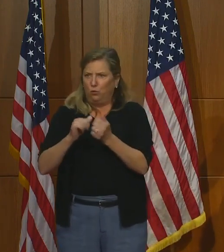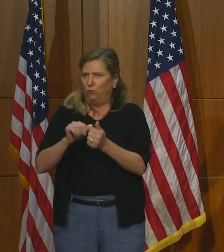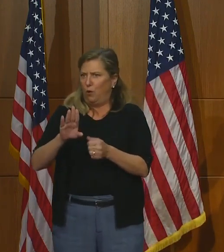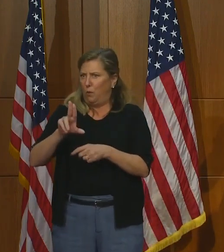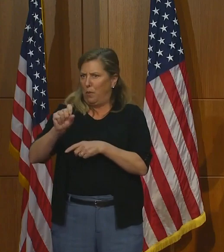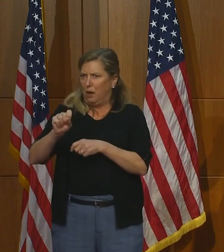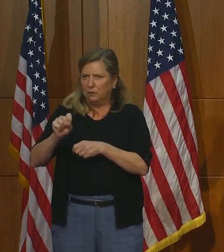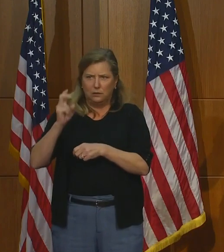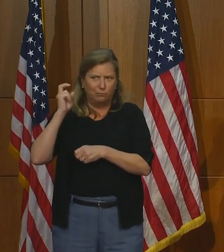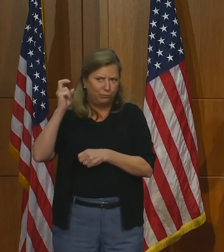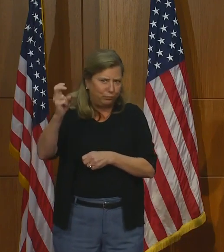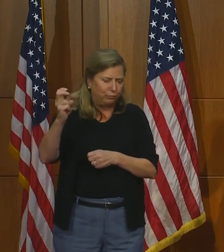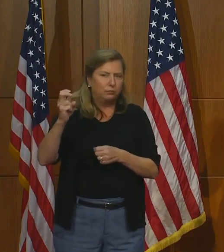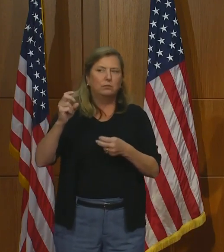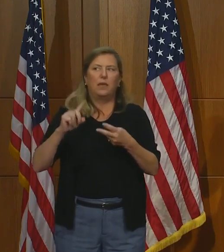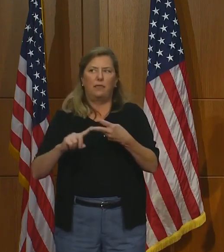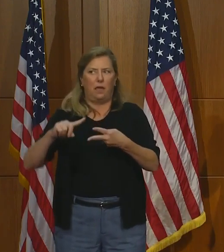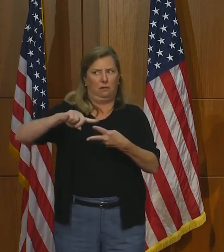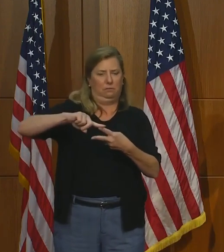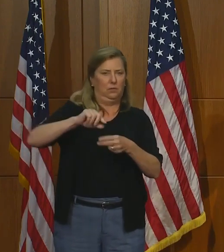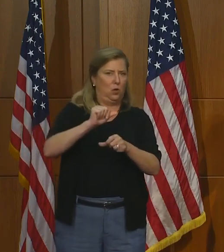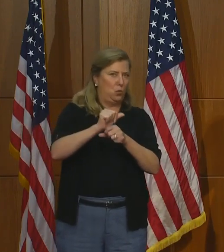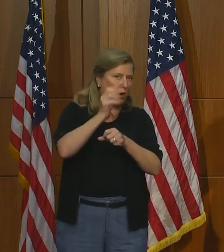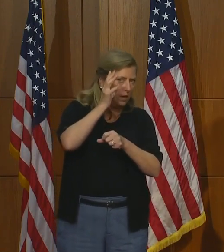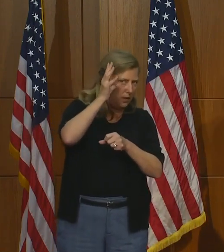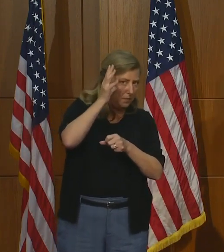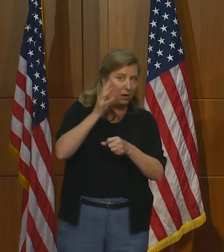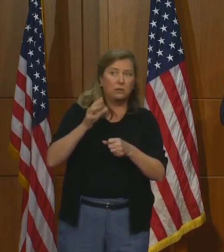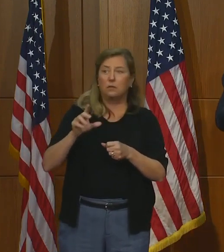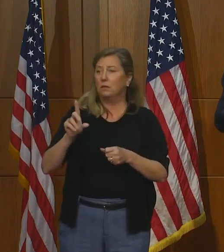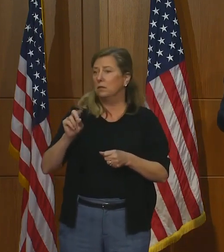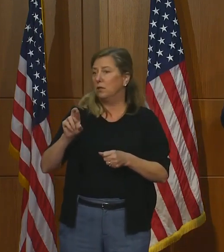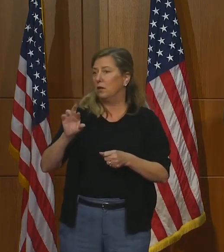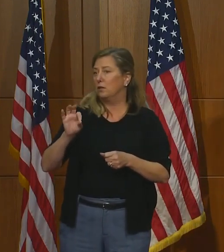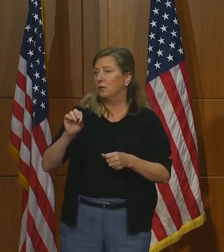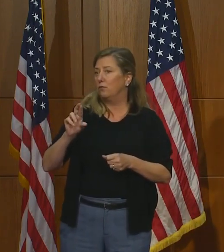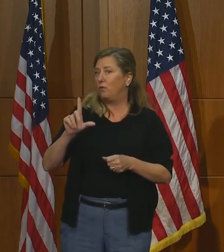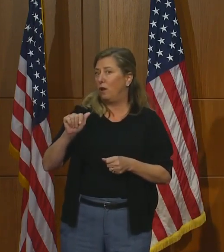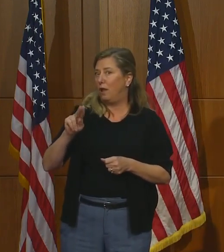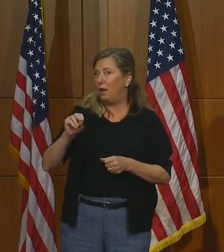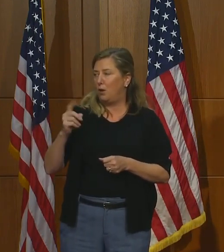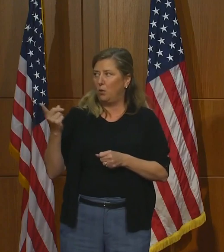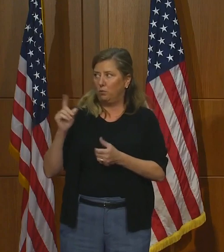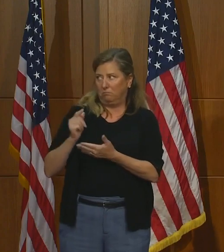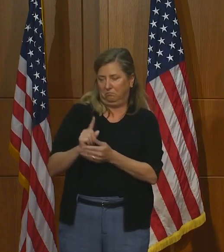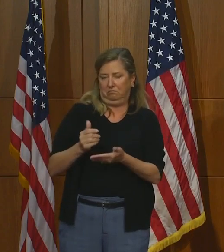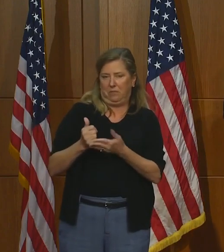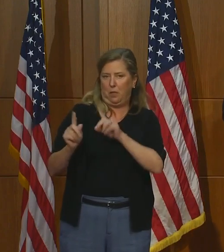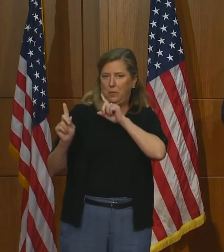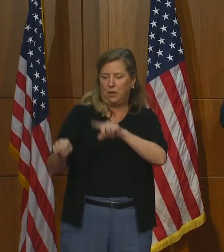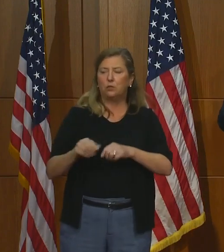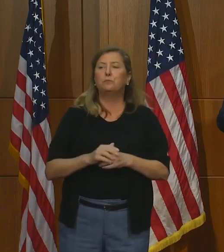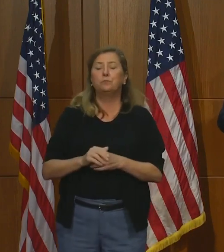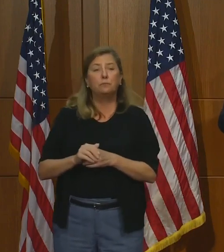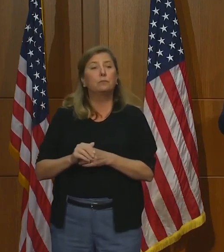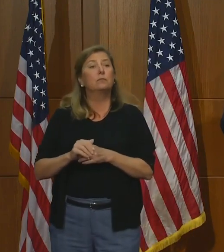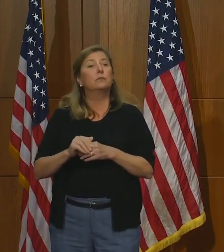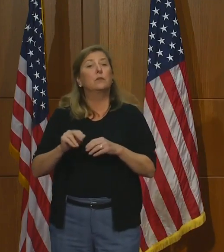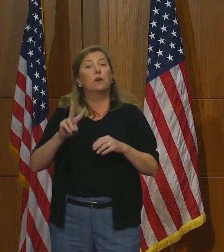I'LL ANSWER THE QUESTION ABOUT BUSES AND THEN AND THEN GO BACK TO THE INFORMATION ON WORKING PARENTS AND THEN CERTAINLY DR